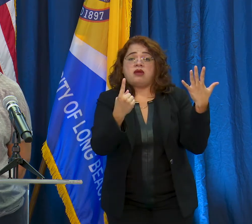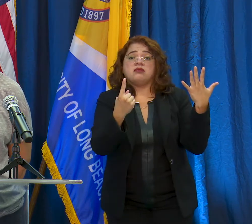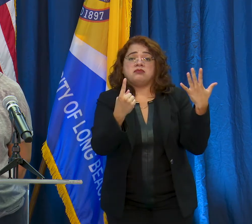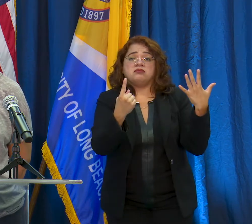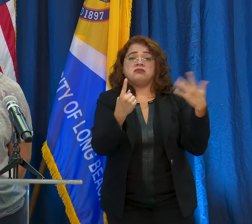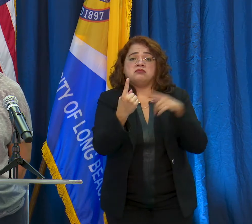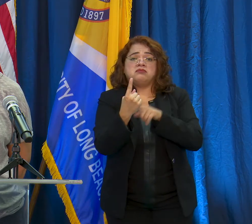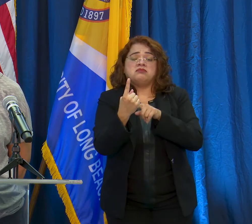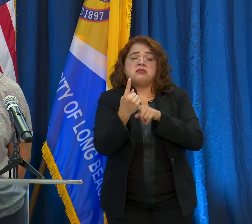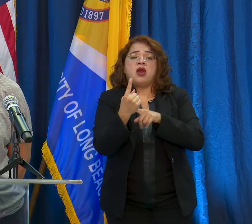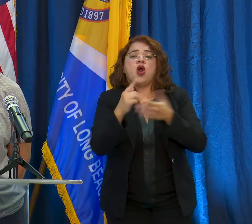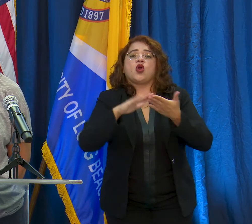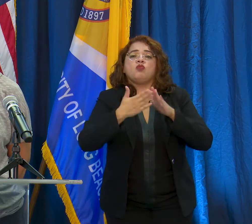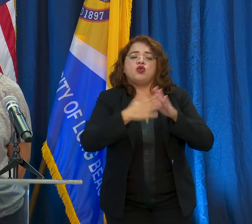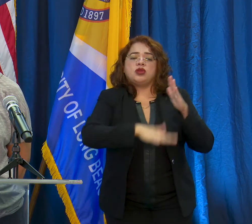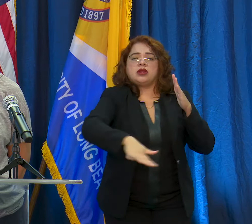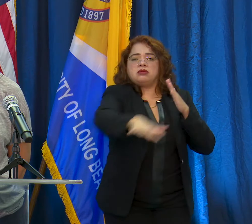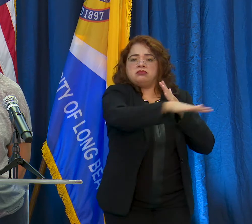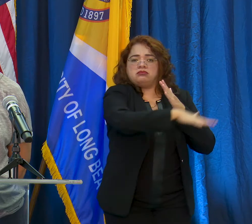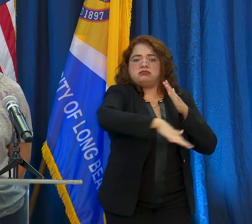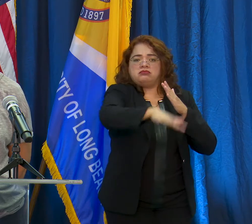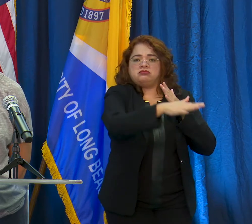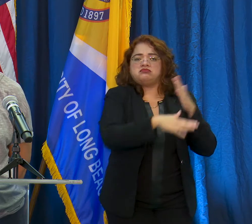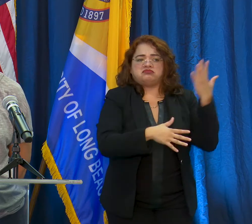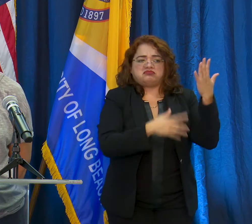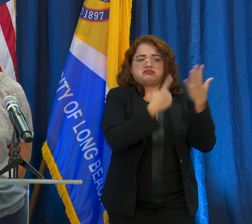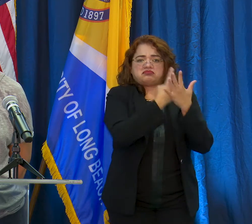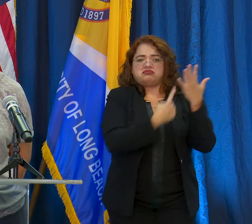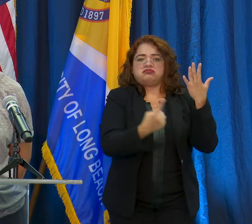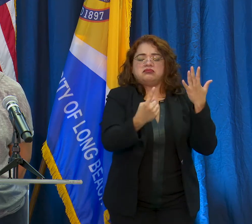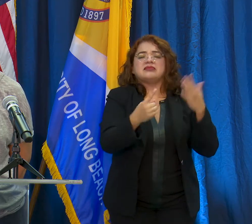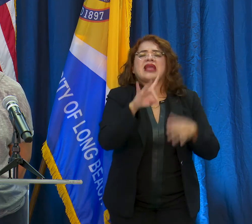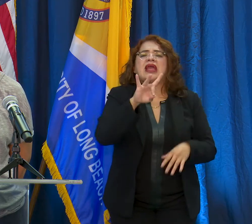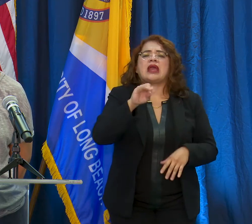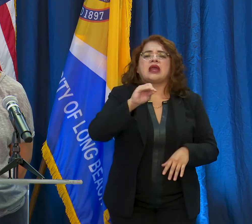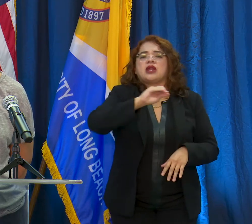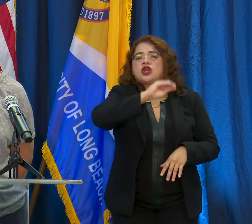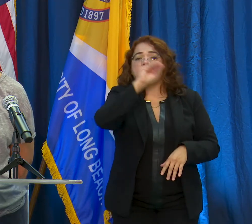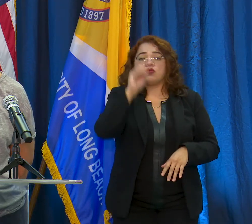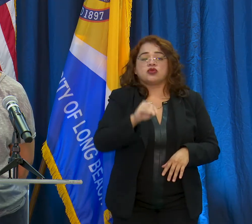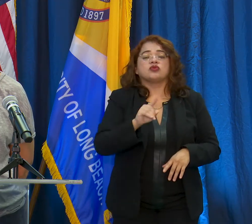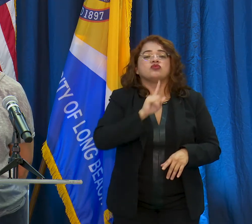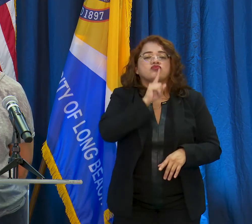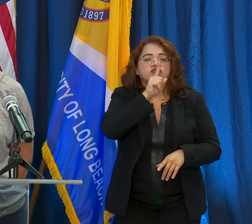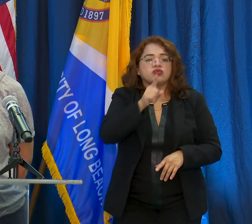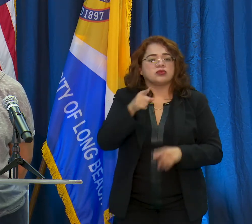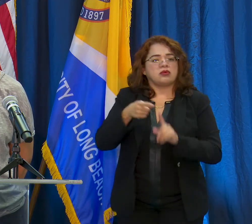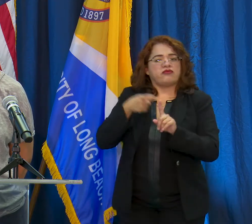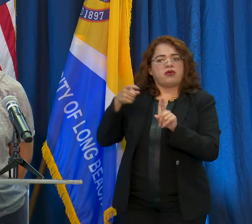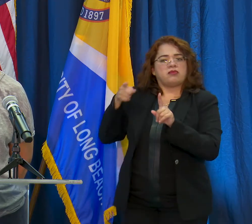among community residents. Basically, 80% of those who had died